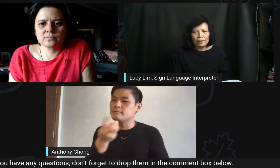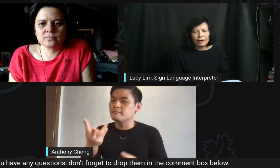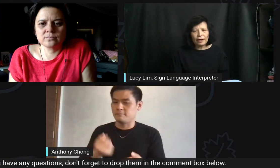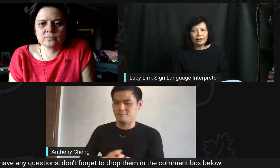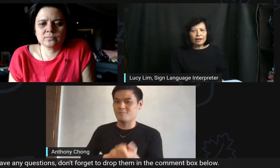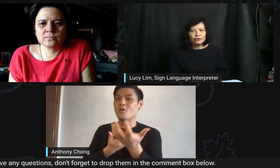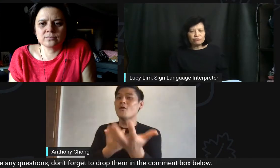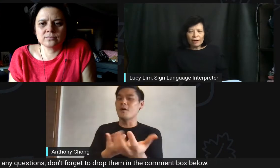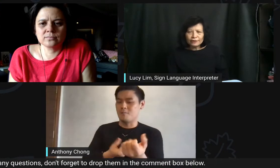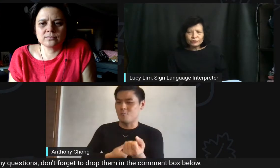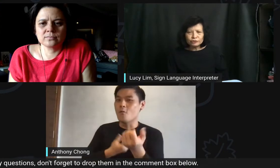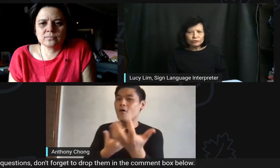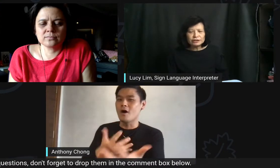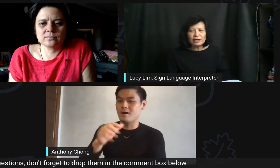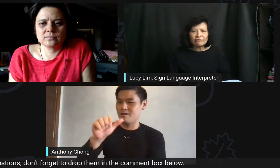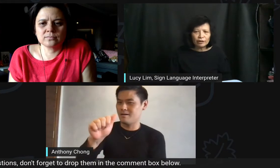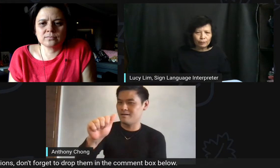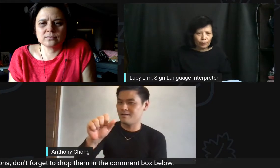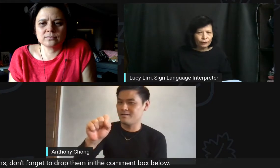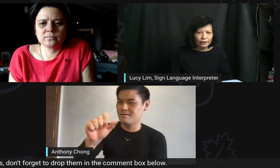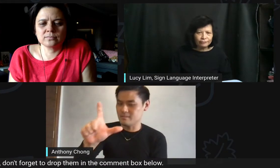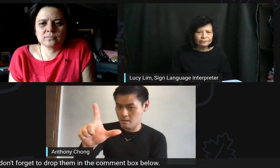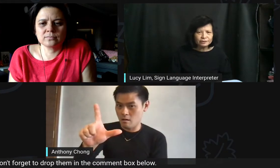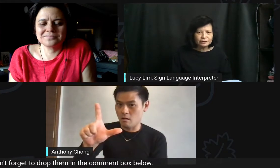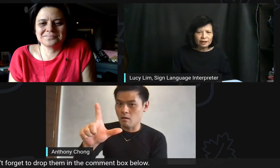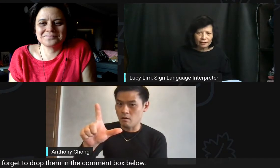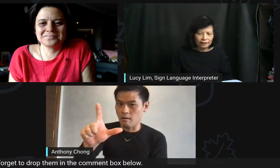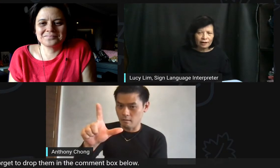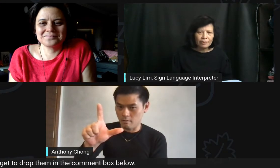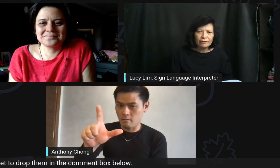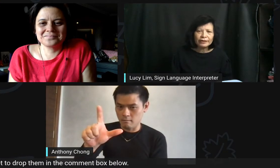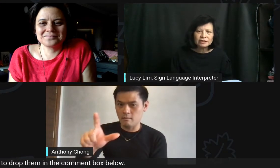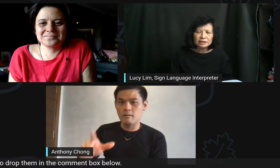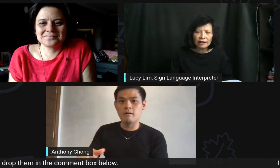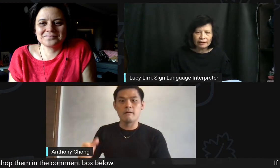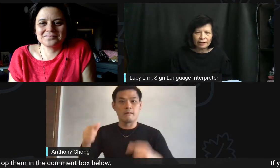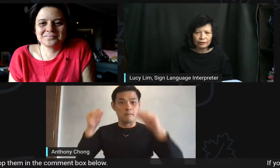But, and I try to do several poems in American Sign Language